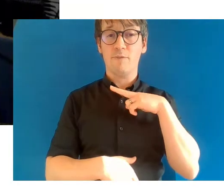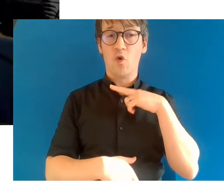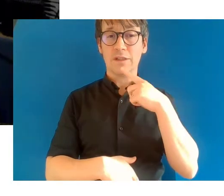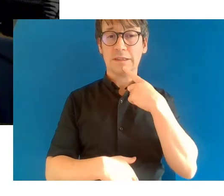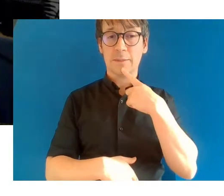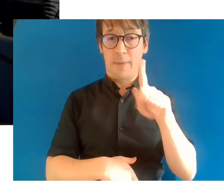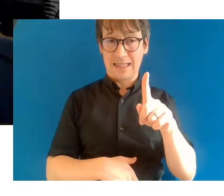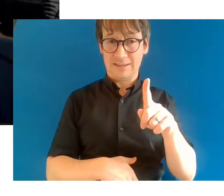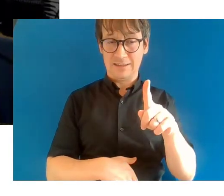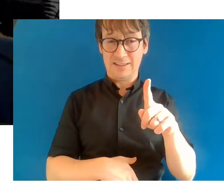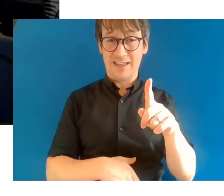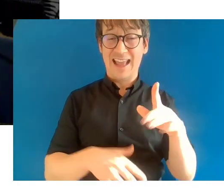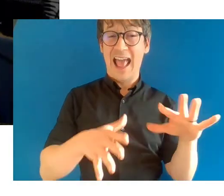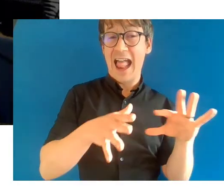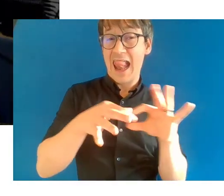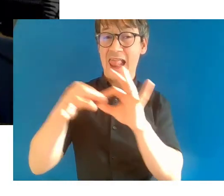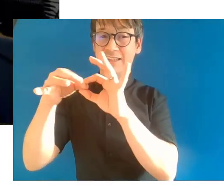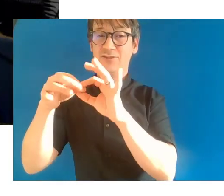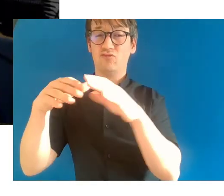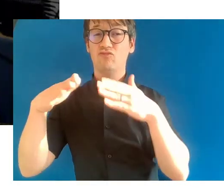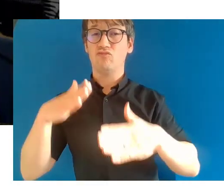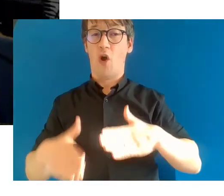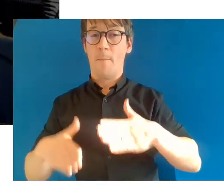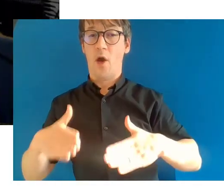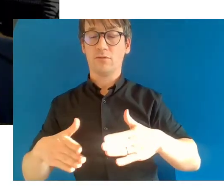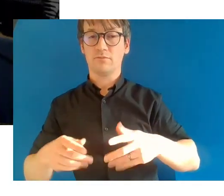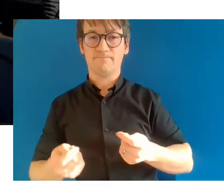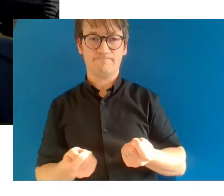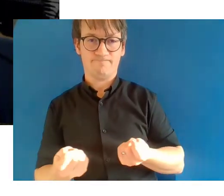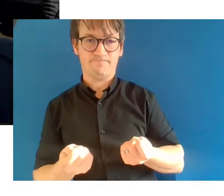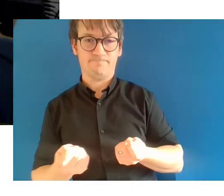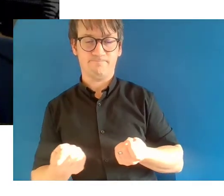voice commands, which can then be used to control the robot.